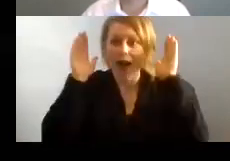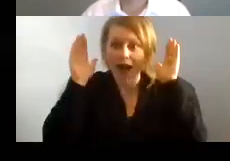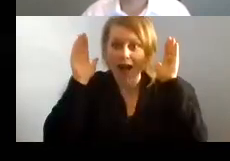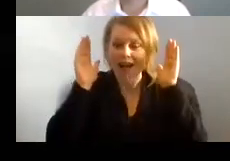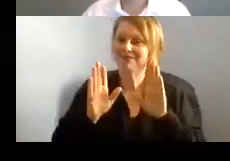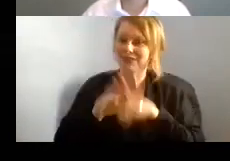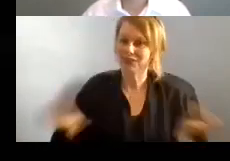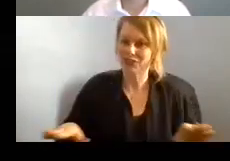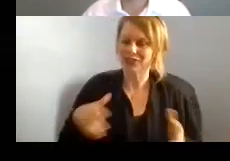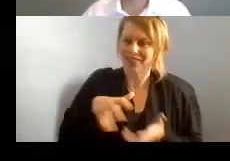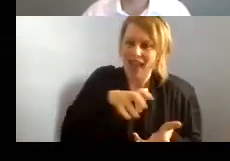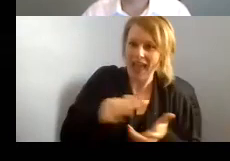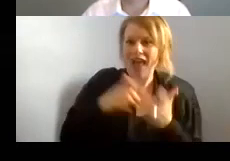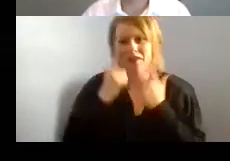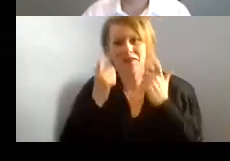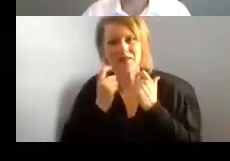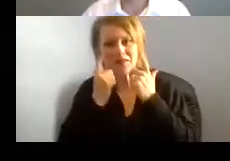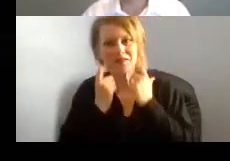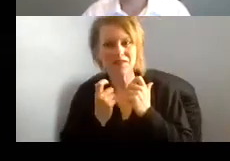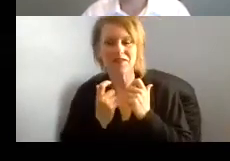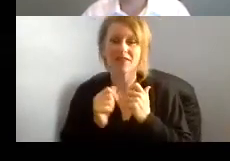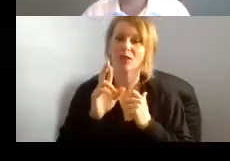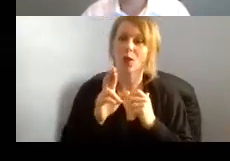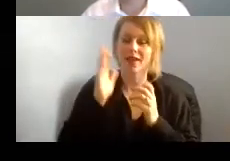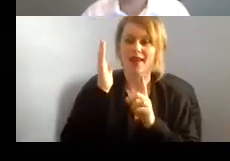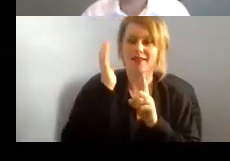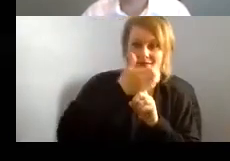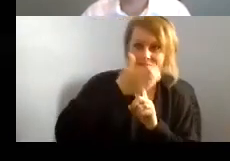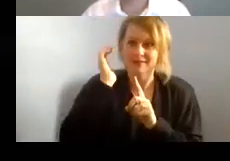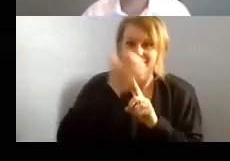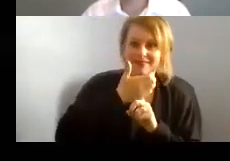awareness, and then joy at reunion. And they play it over and over again.